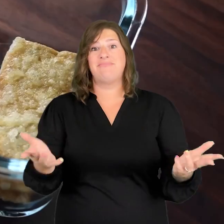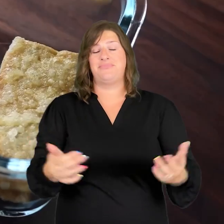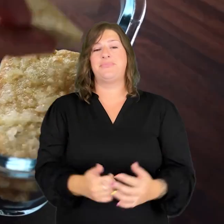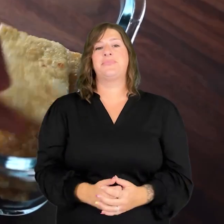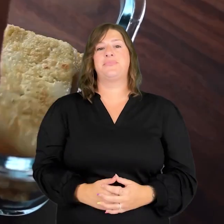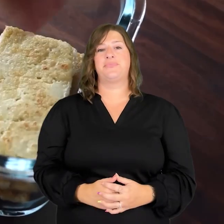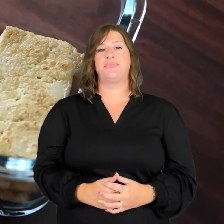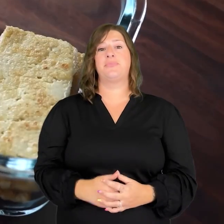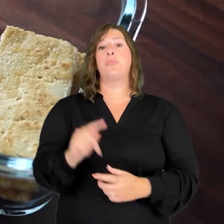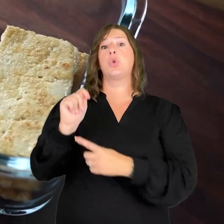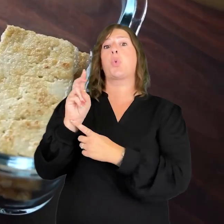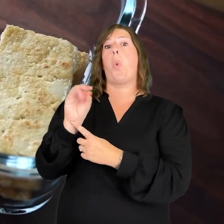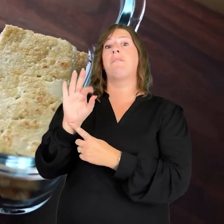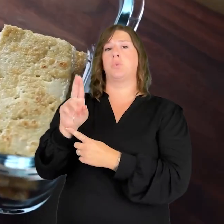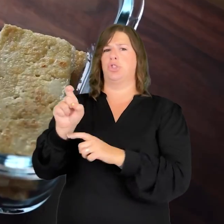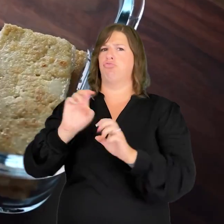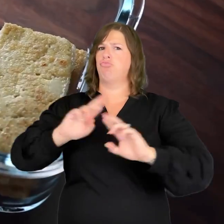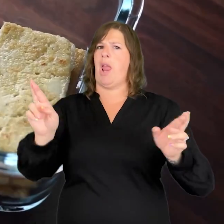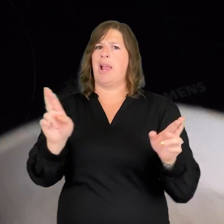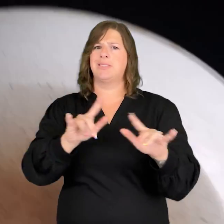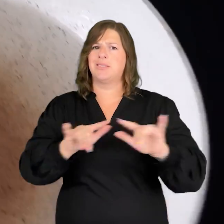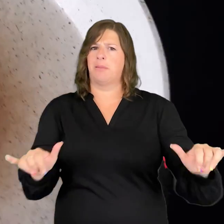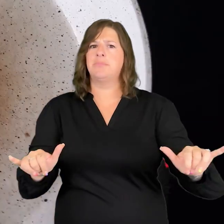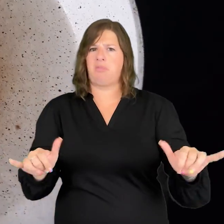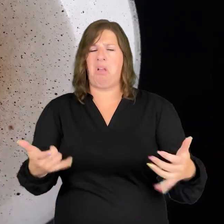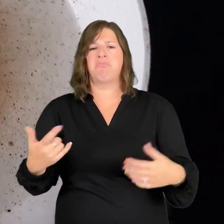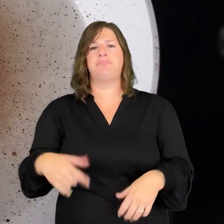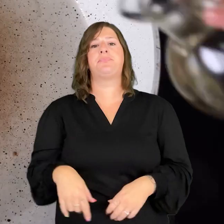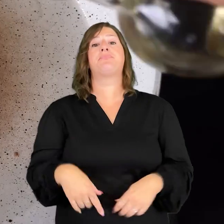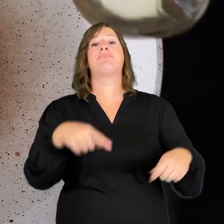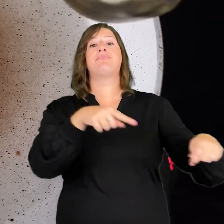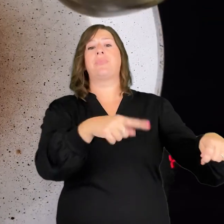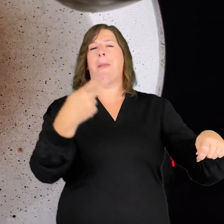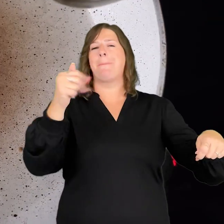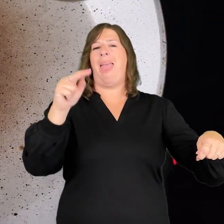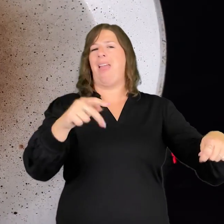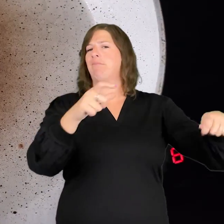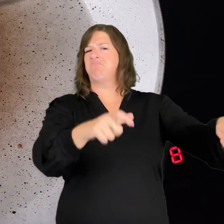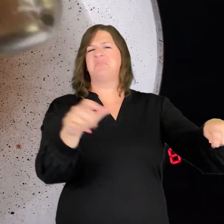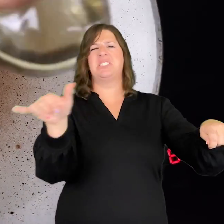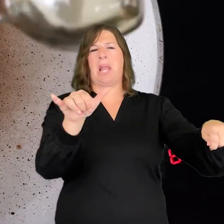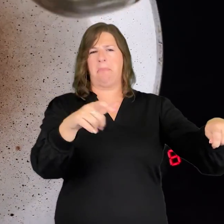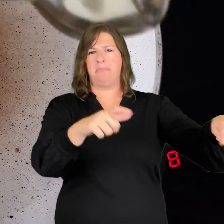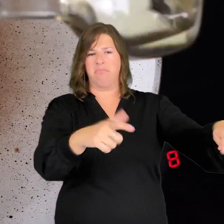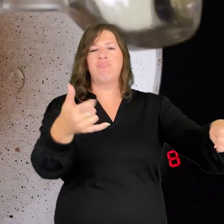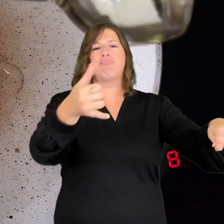And by now the tofu should also be cooked. So we're going to pack that up and then heat up some oil in the now empty pan,